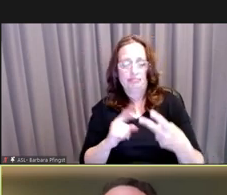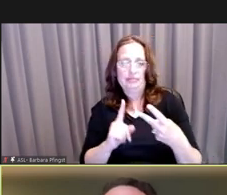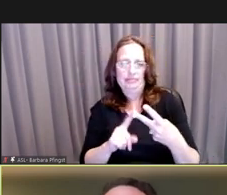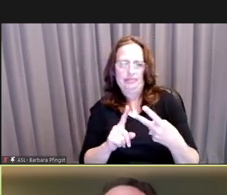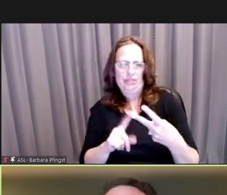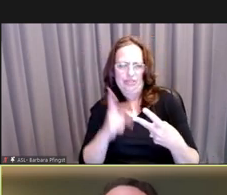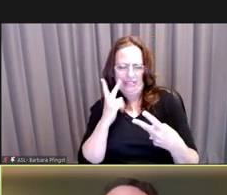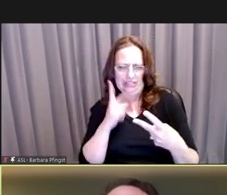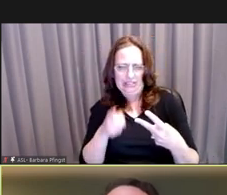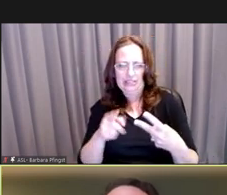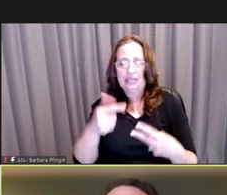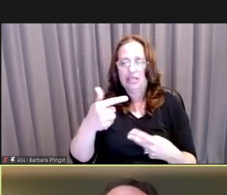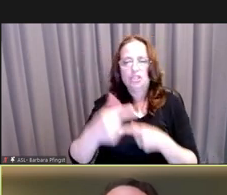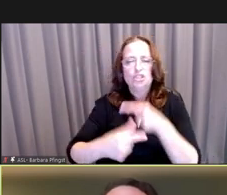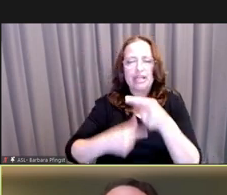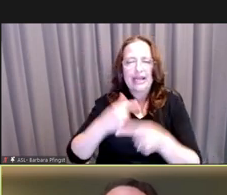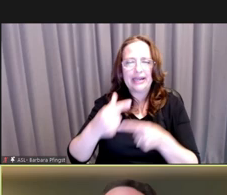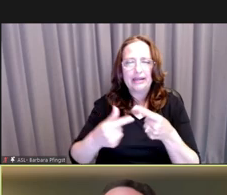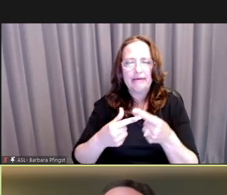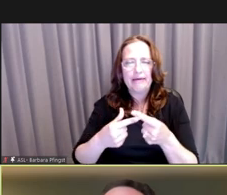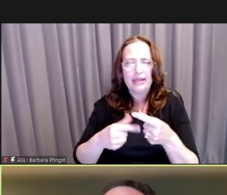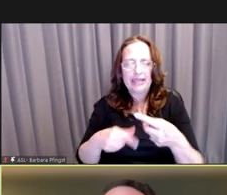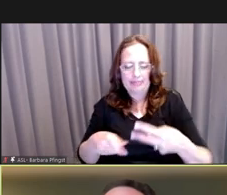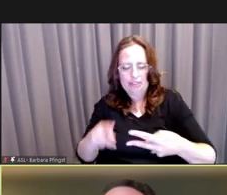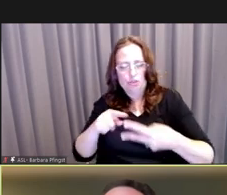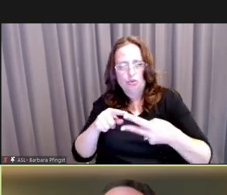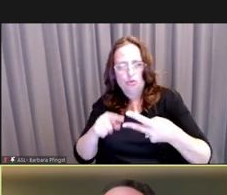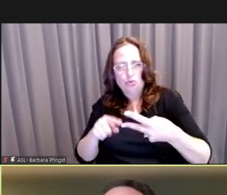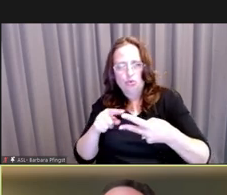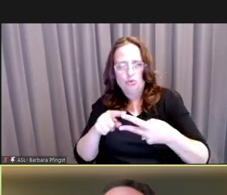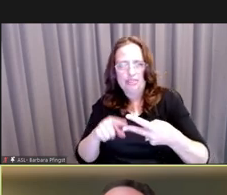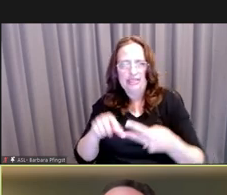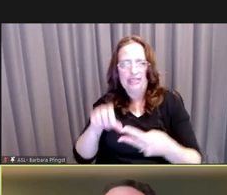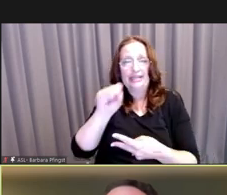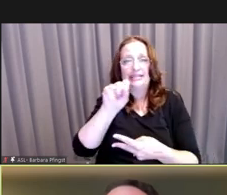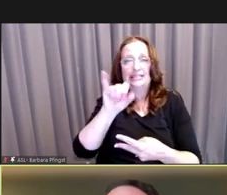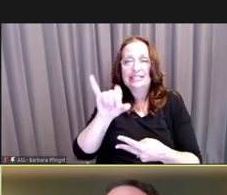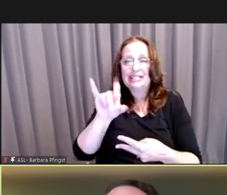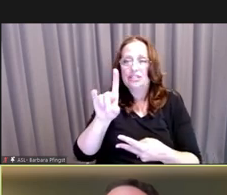with non-syndromes being much more common. And some of the syndromes we'll talk a little bit